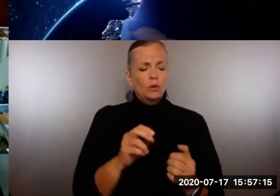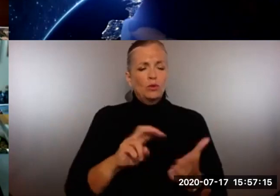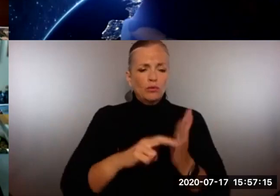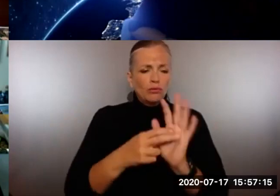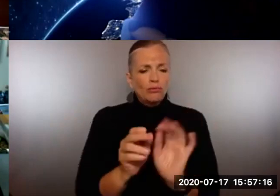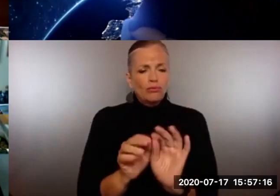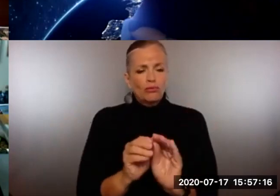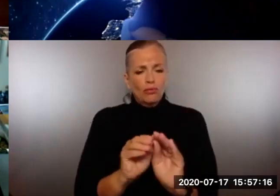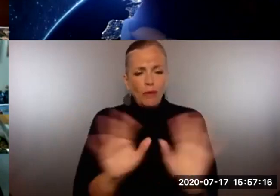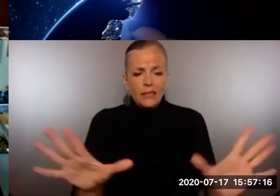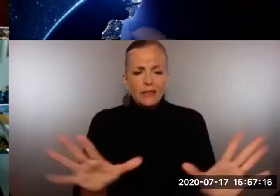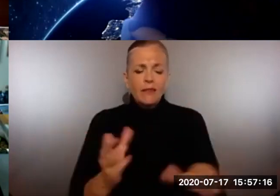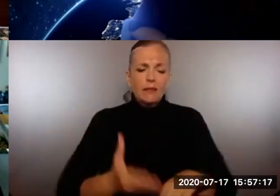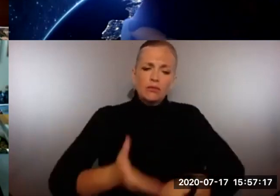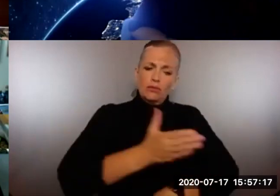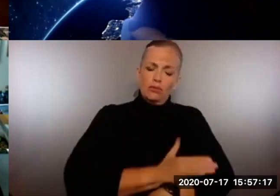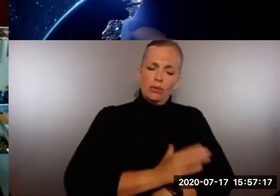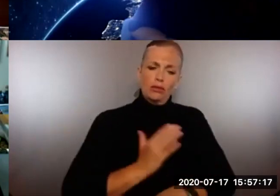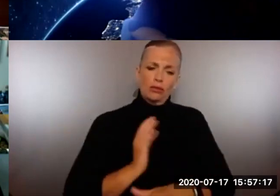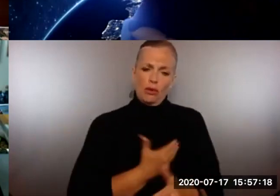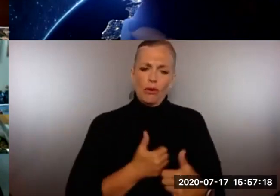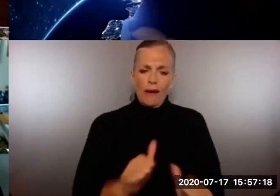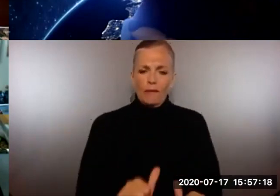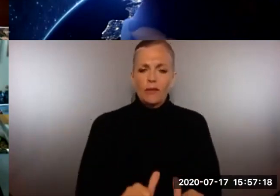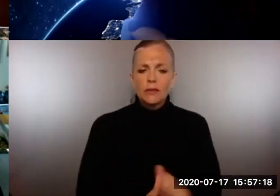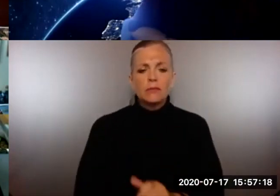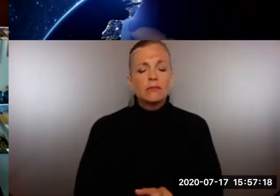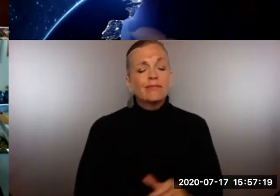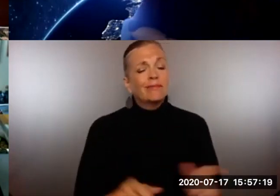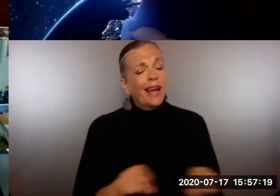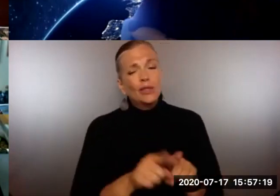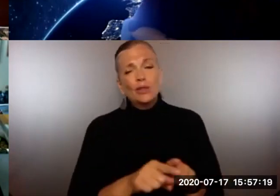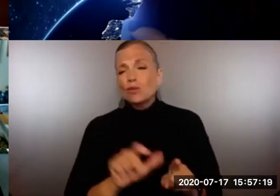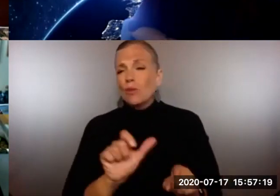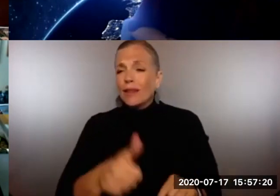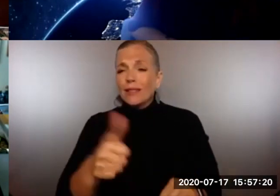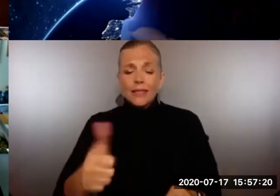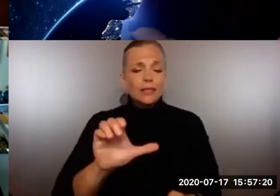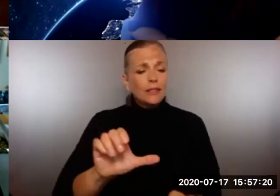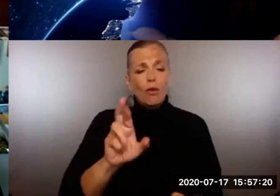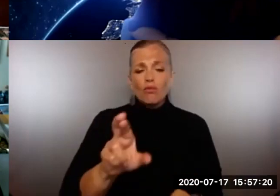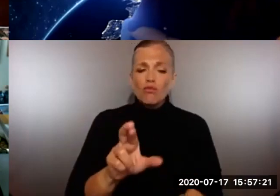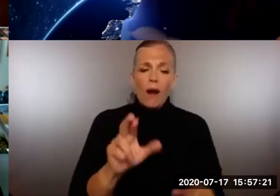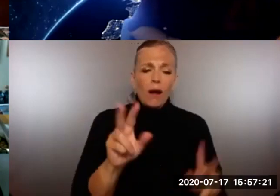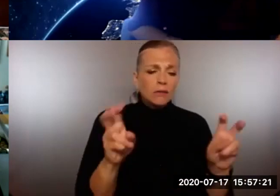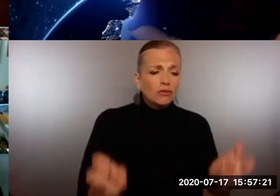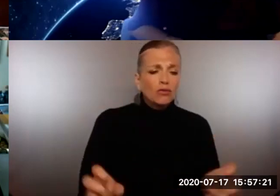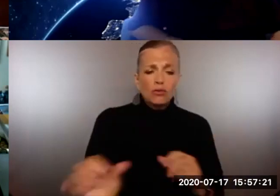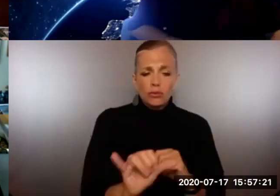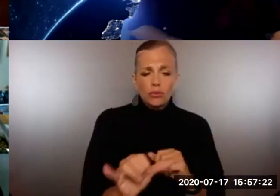our efforts on this front as well as other civil rights issues.